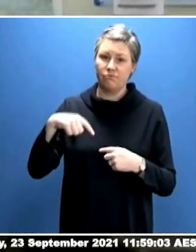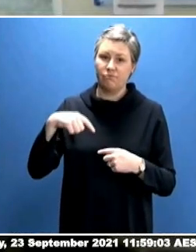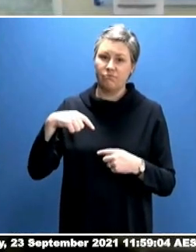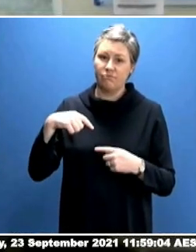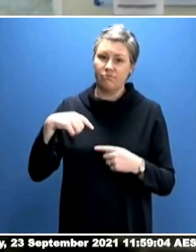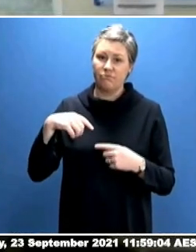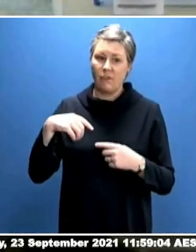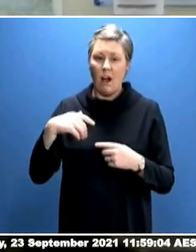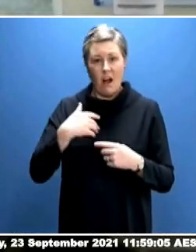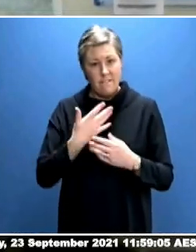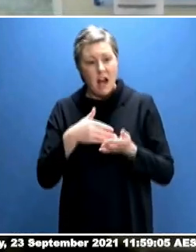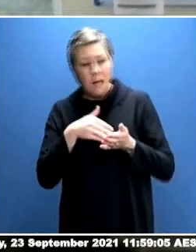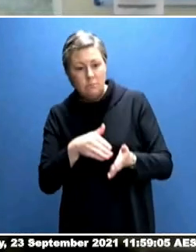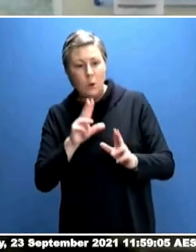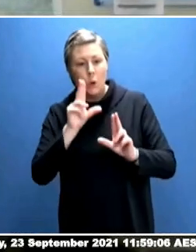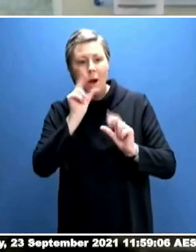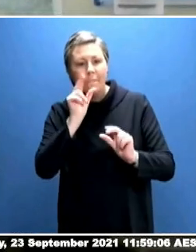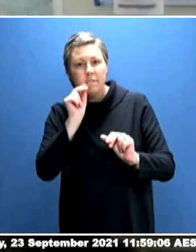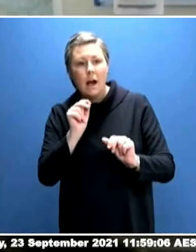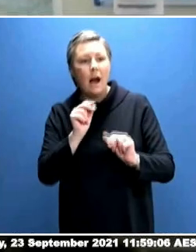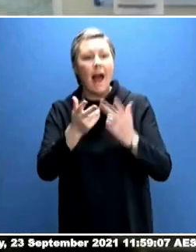in assisting in looking after a number of children